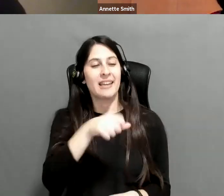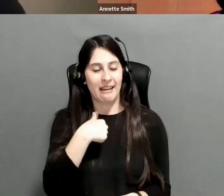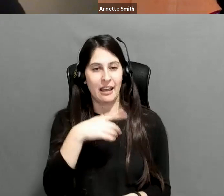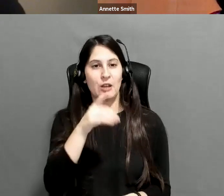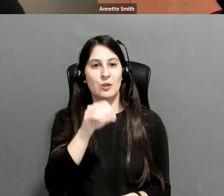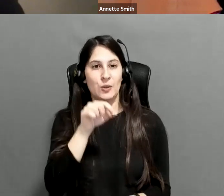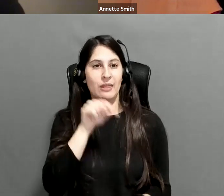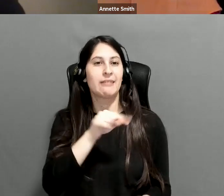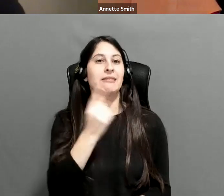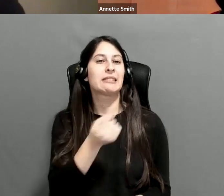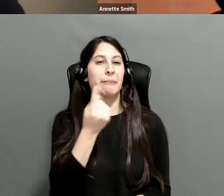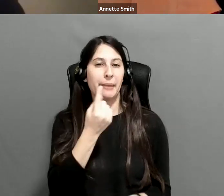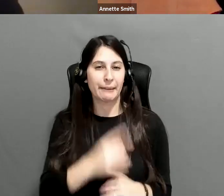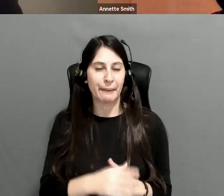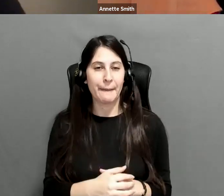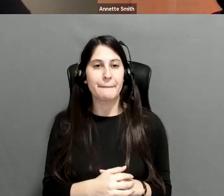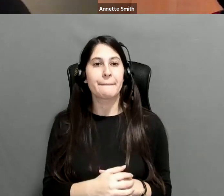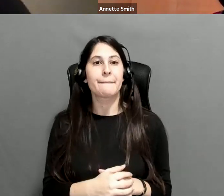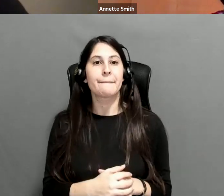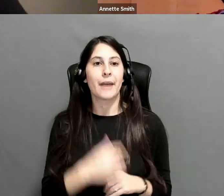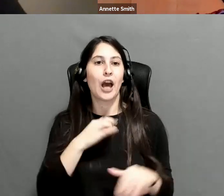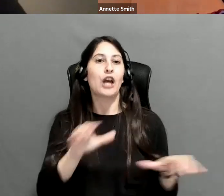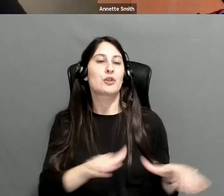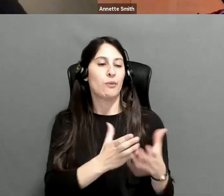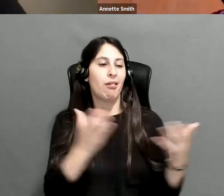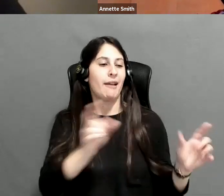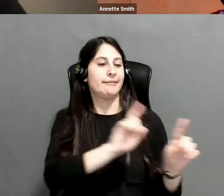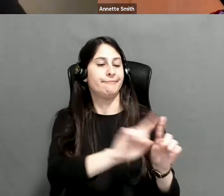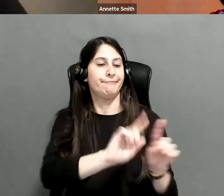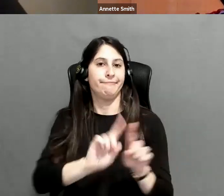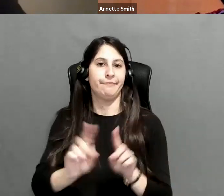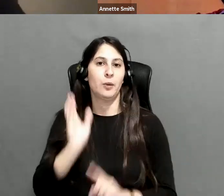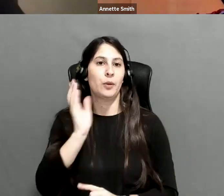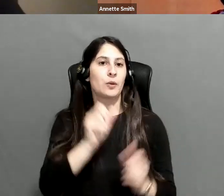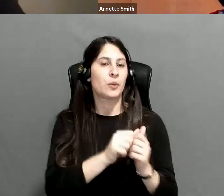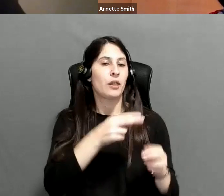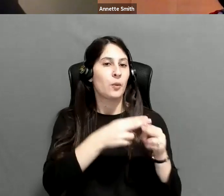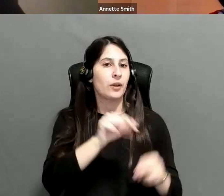Yeah. I do. I think I just raised my hand. Yeah. I do.